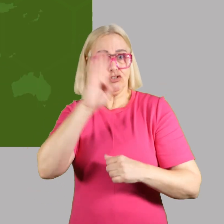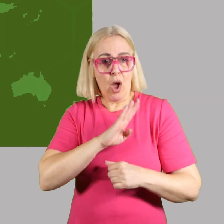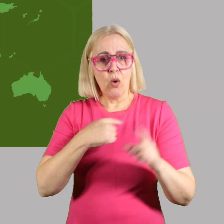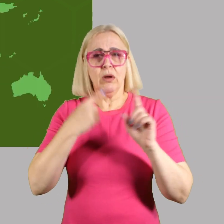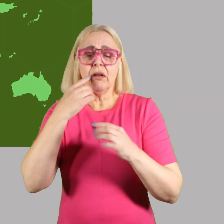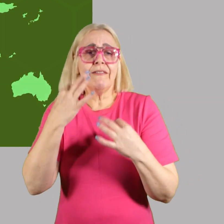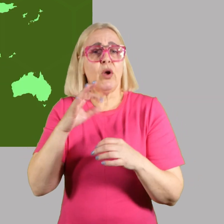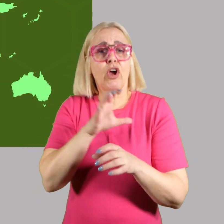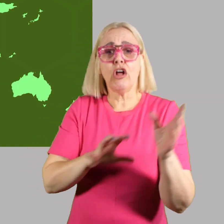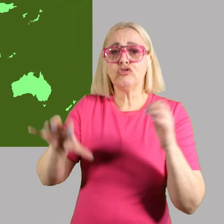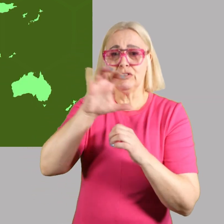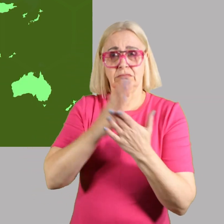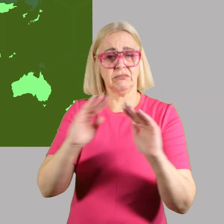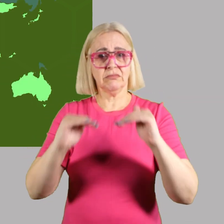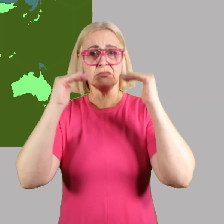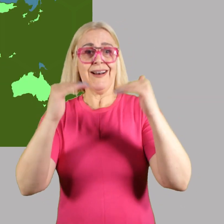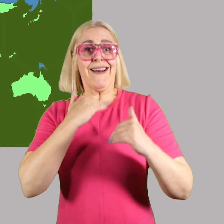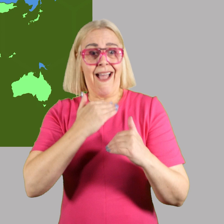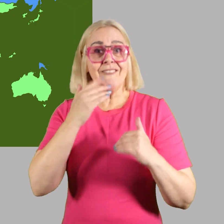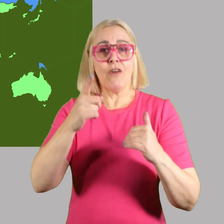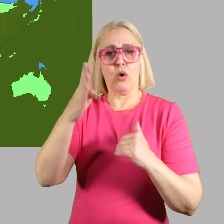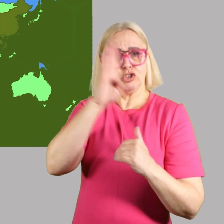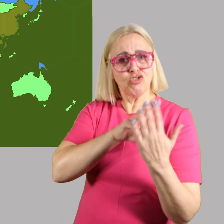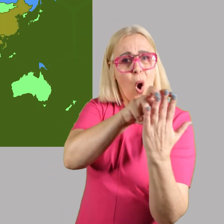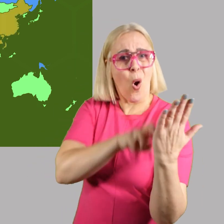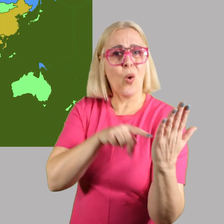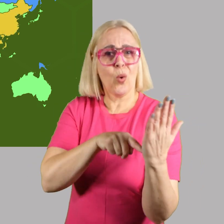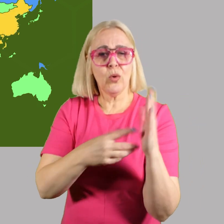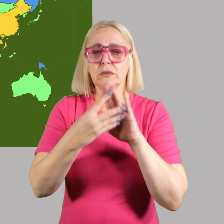We found that few countries had systems optimal for national stroke surveillance.